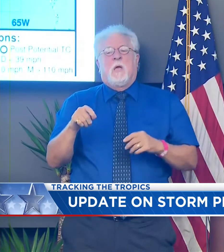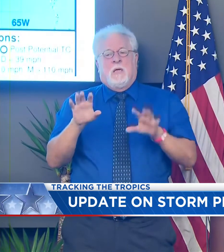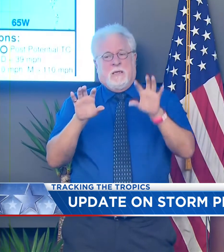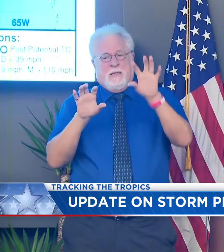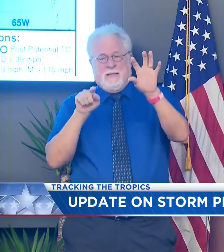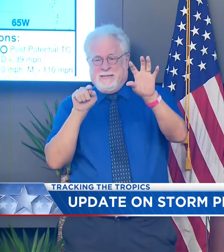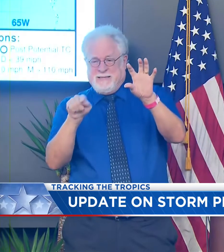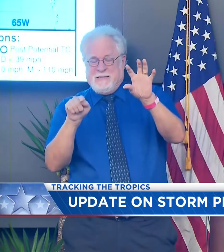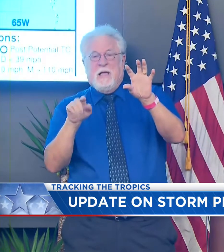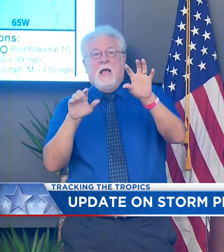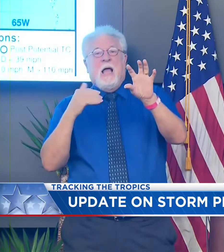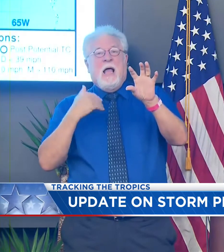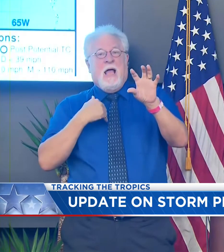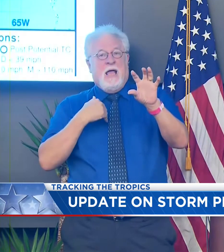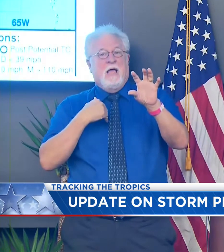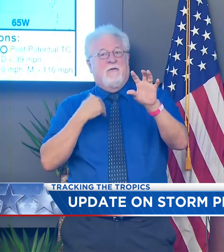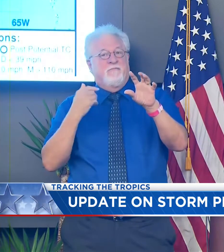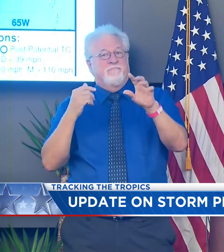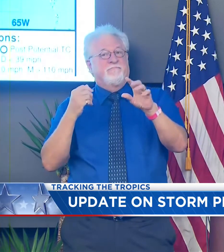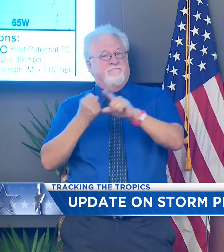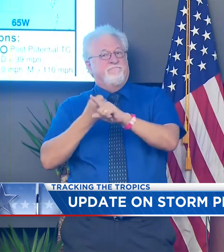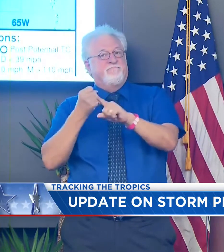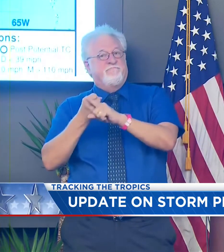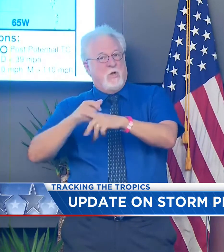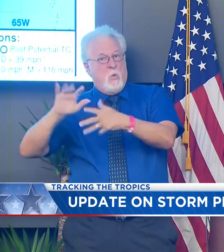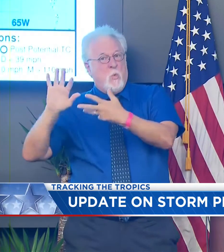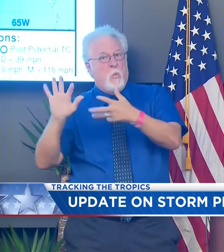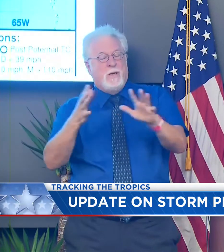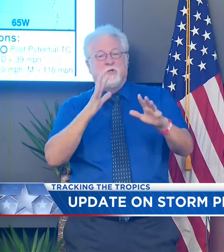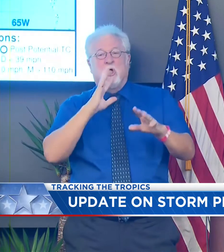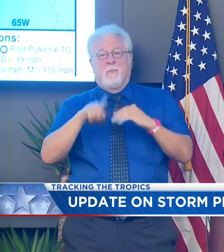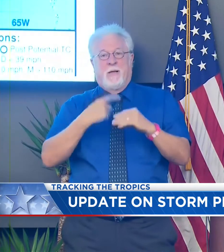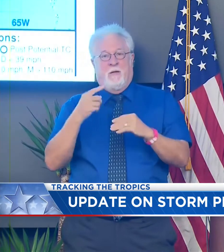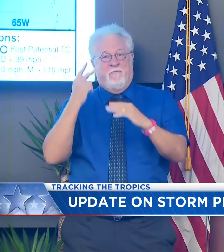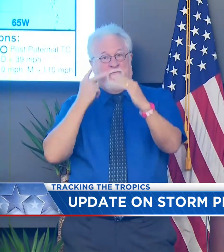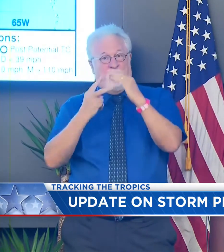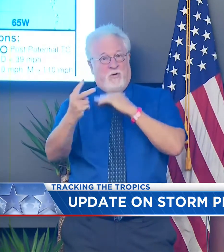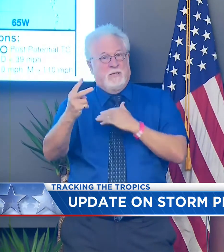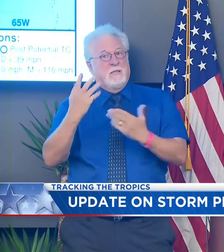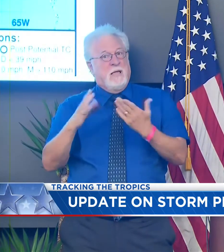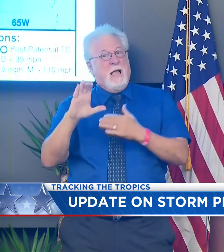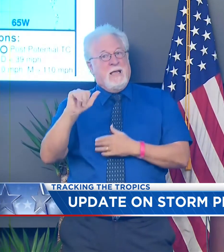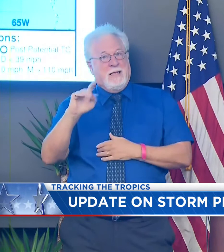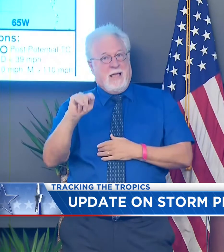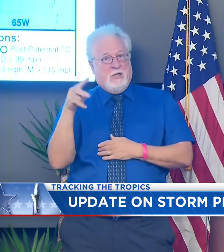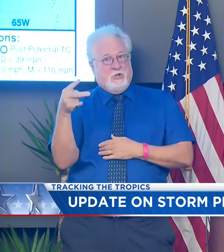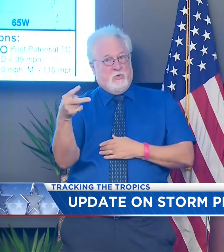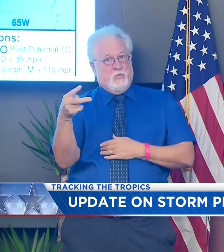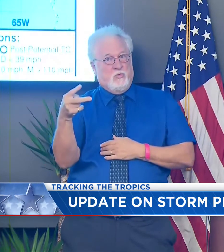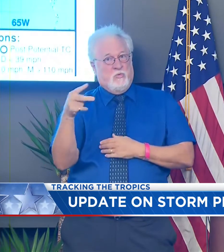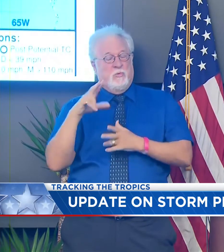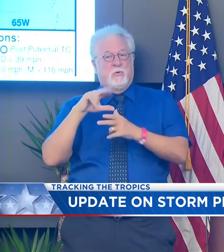BE SEEN AS EARLY AS LATE TUESDAY NIGHT ALONG THE SOUTHERN COAST OF LOUISIANA. WITH IT, IT MAY HAVE A PRETTY